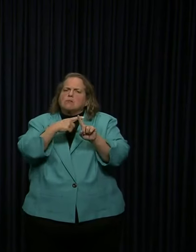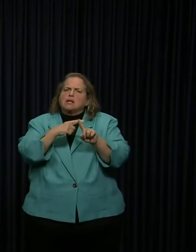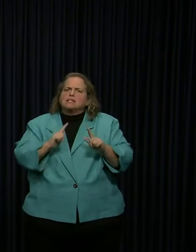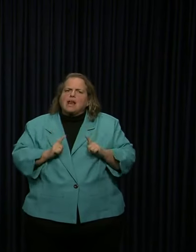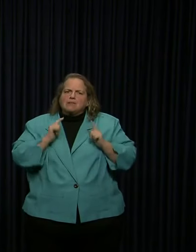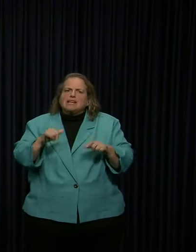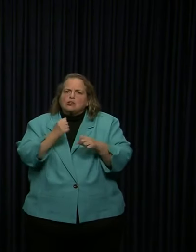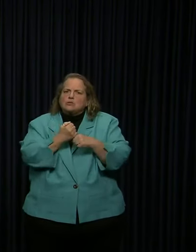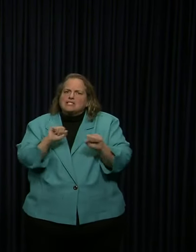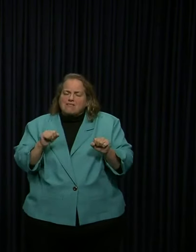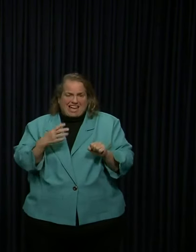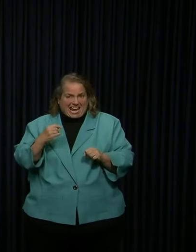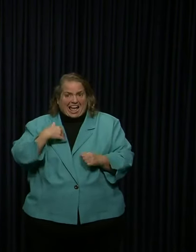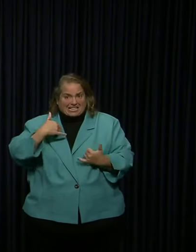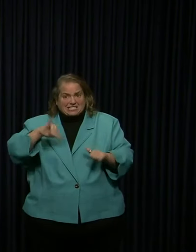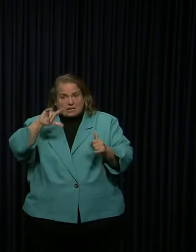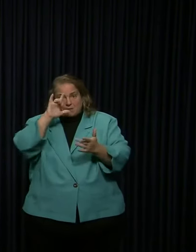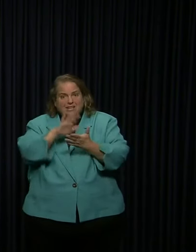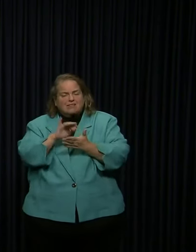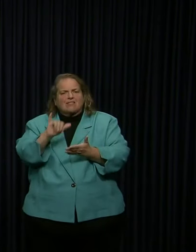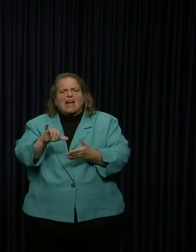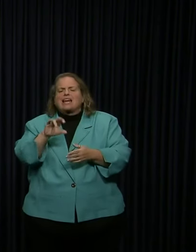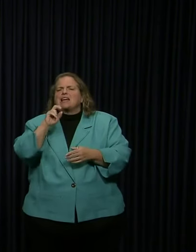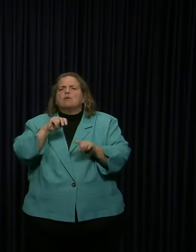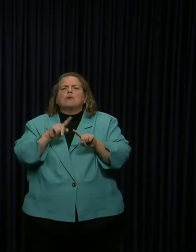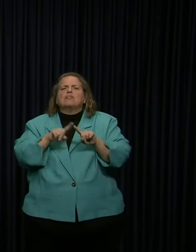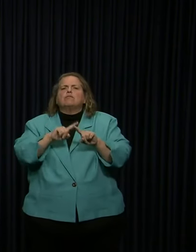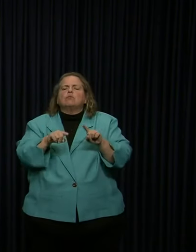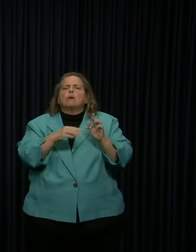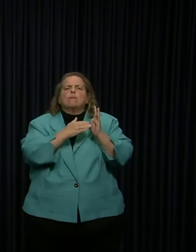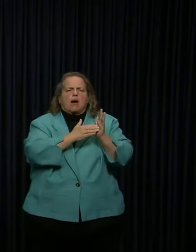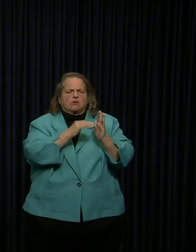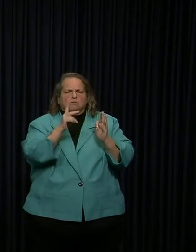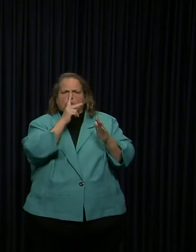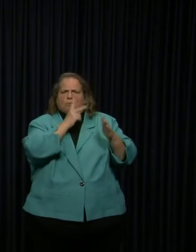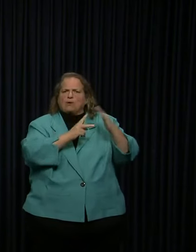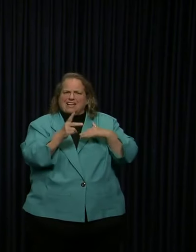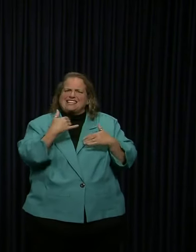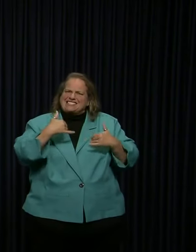REASON WHY WE CAN'T HAVE PEOPLE TRAVELING INTO KENTUCKY, THAT